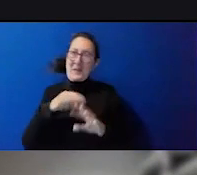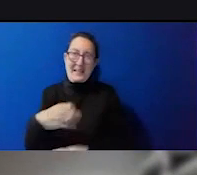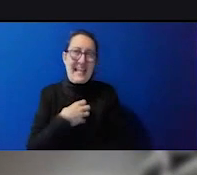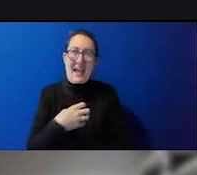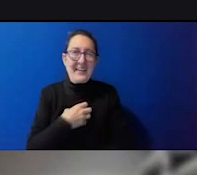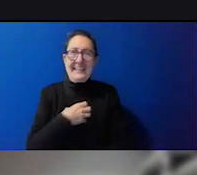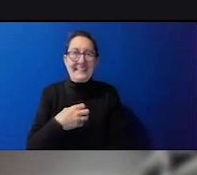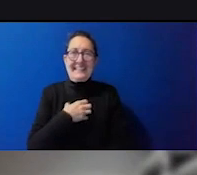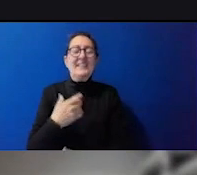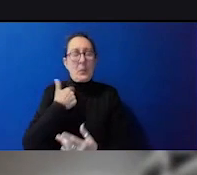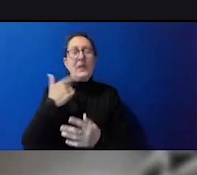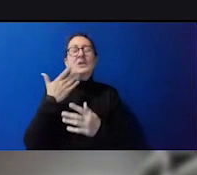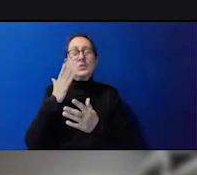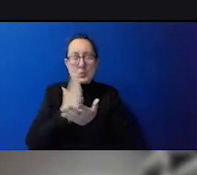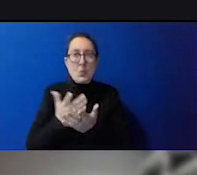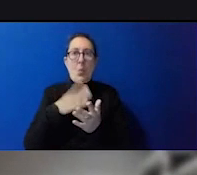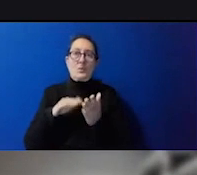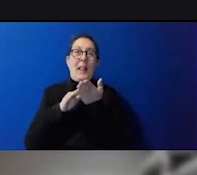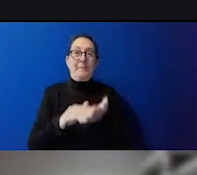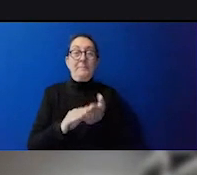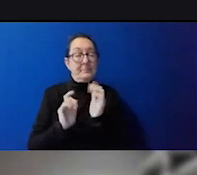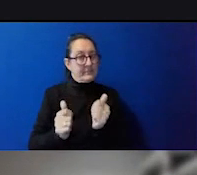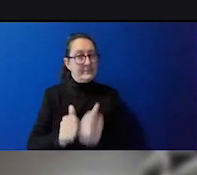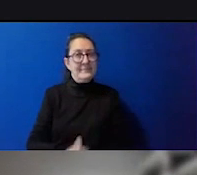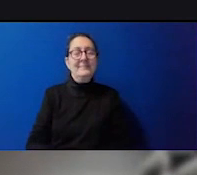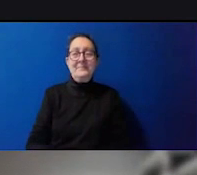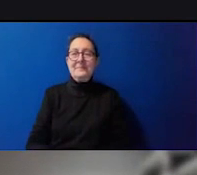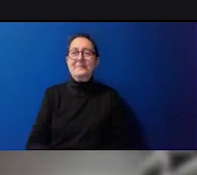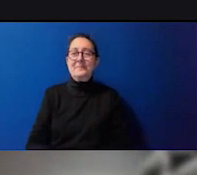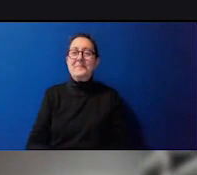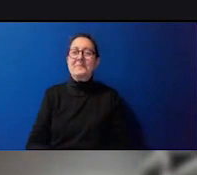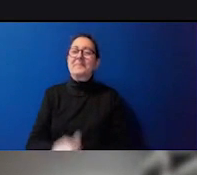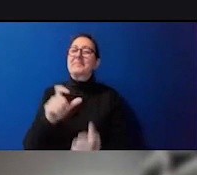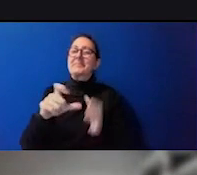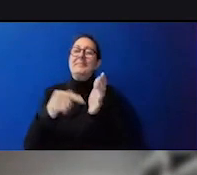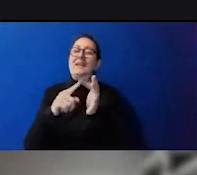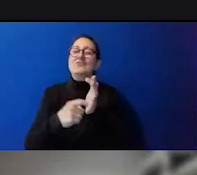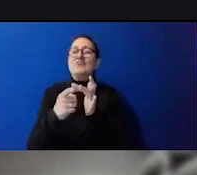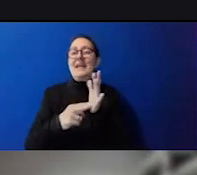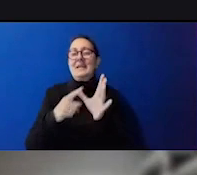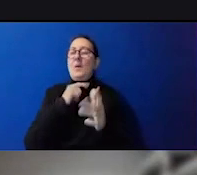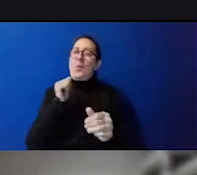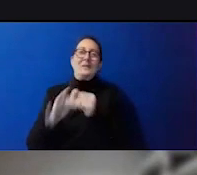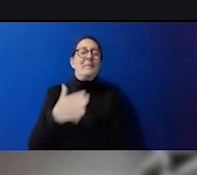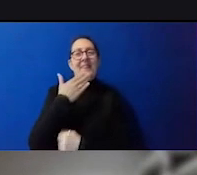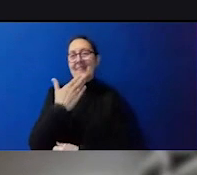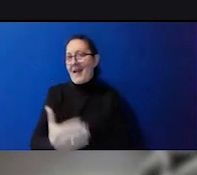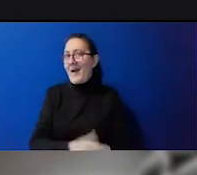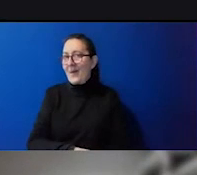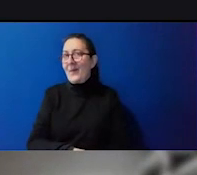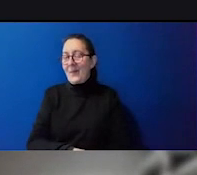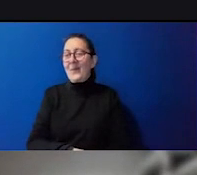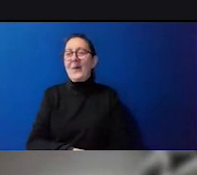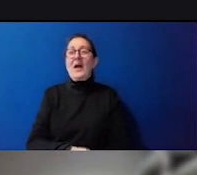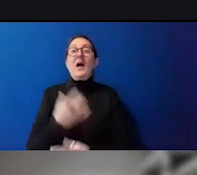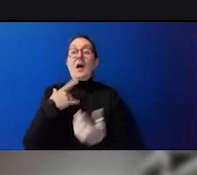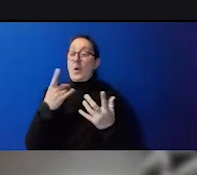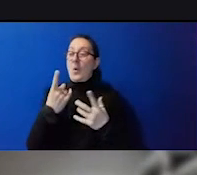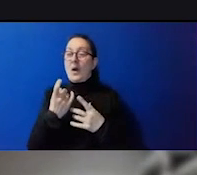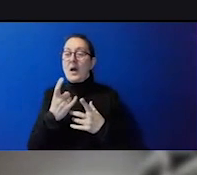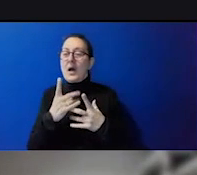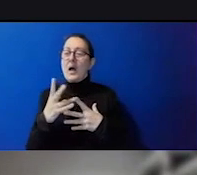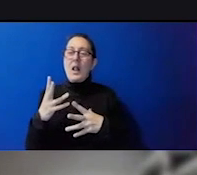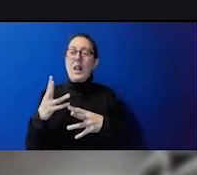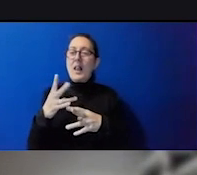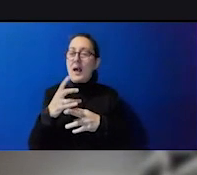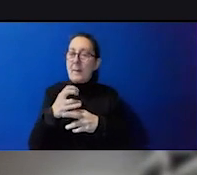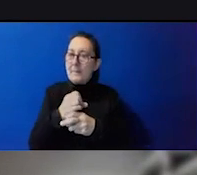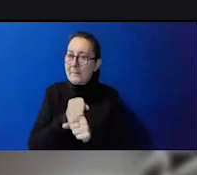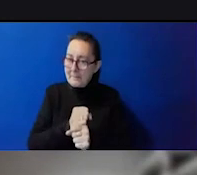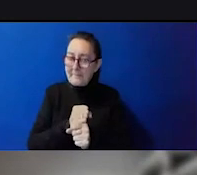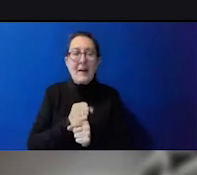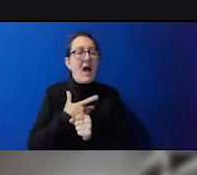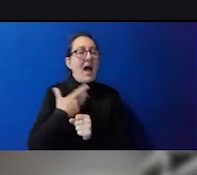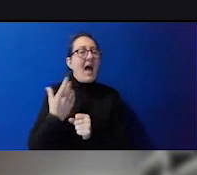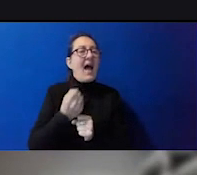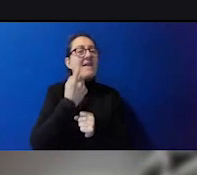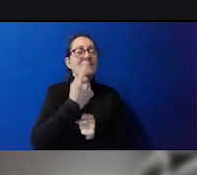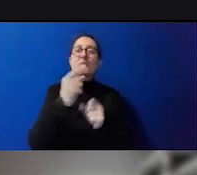help awesome thank you um to conclude I have um just where to where can I go from here which is